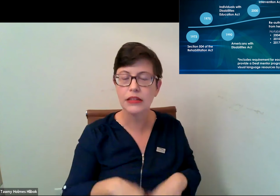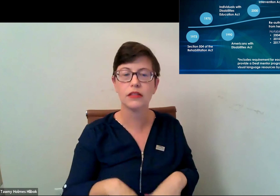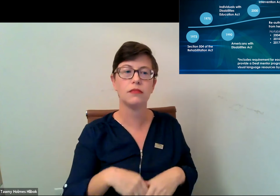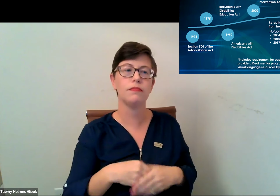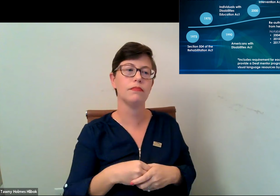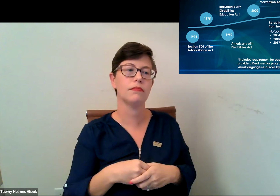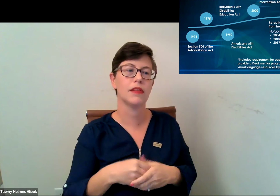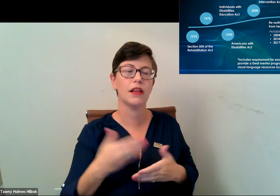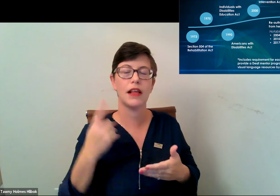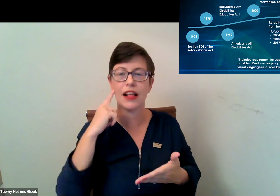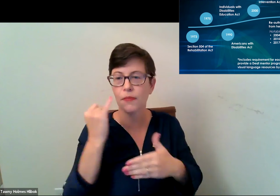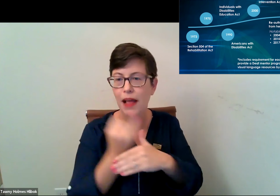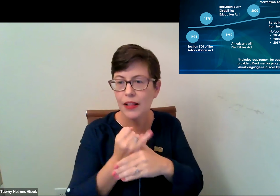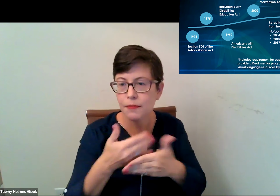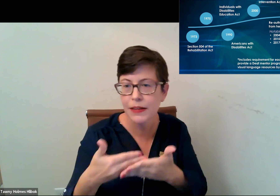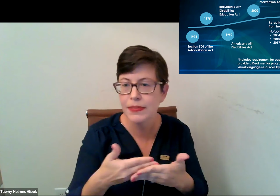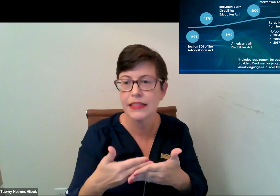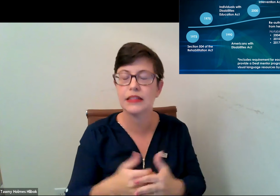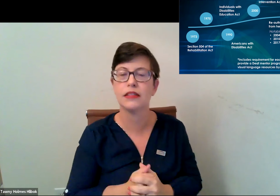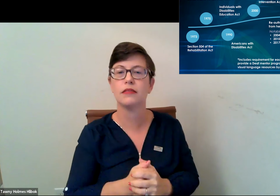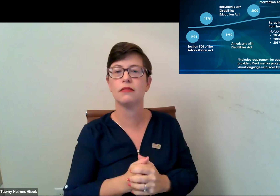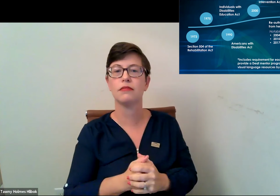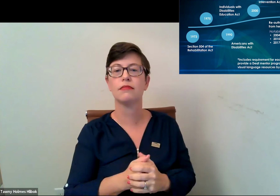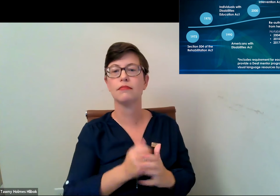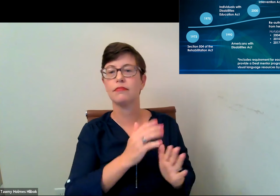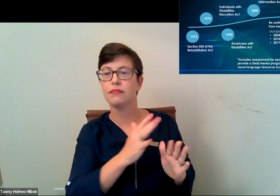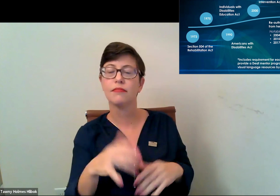It emphasized hearing loss hearing impairment in babies.